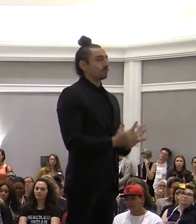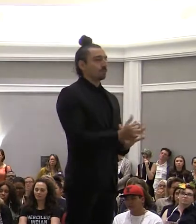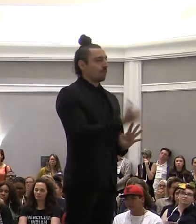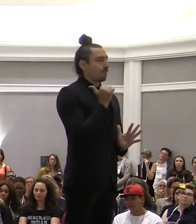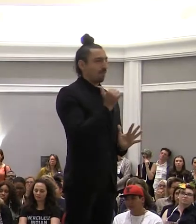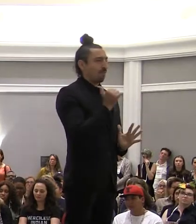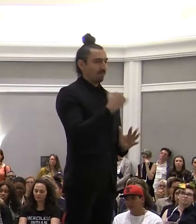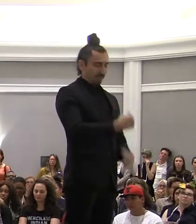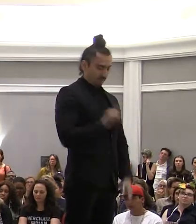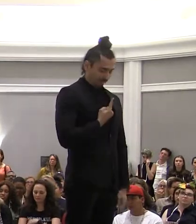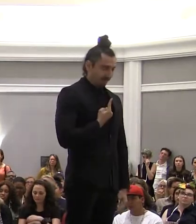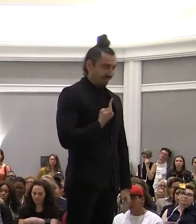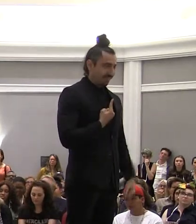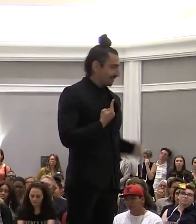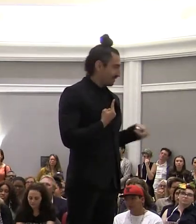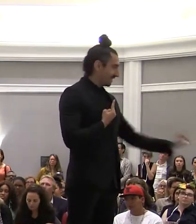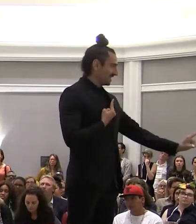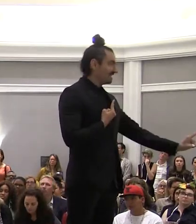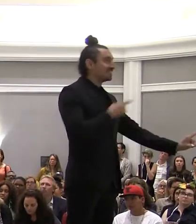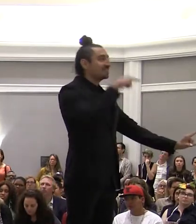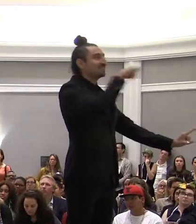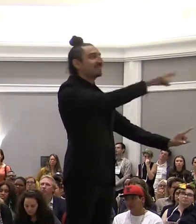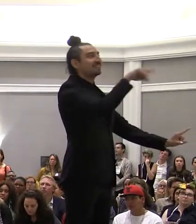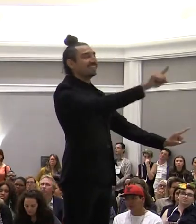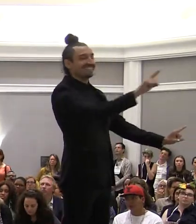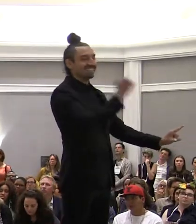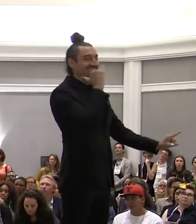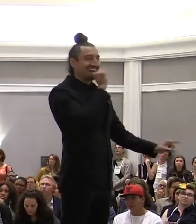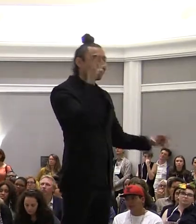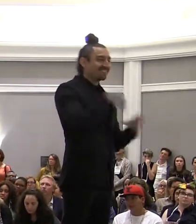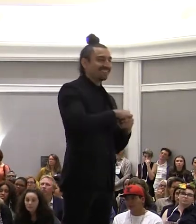if they are not included in introductions during the sessions.